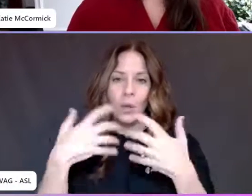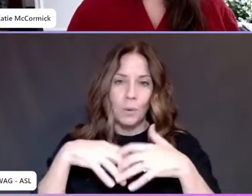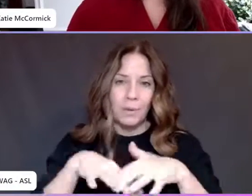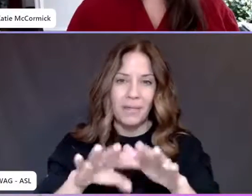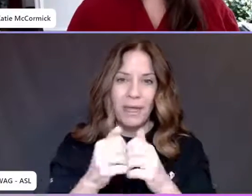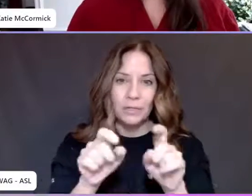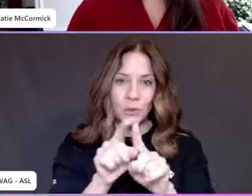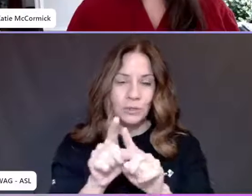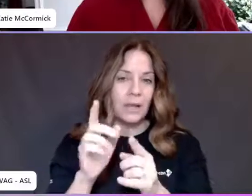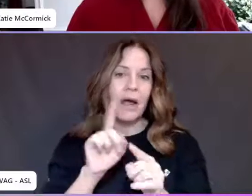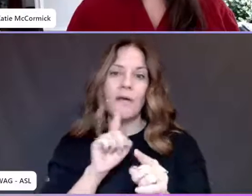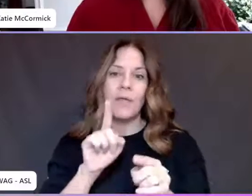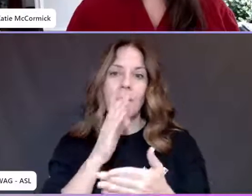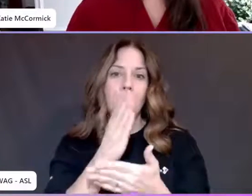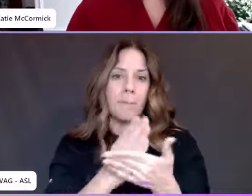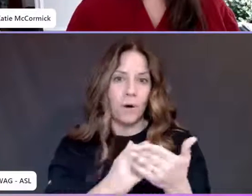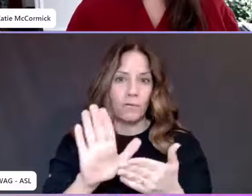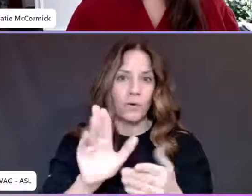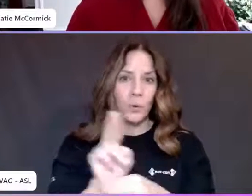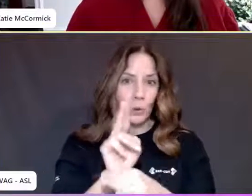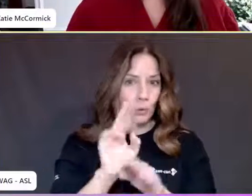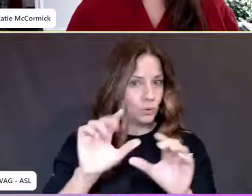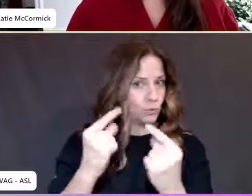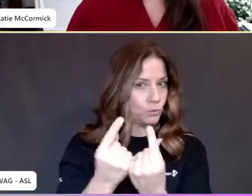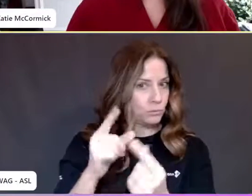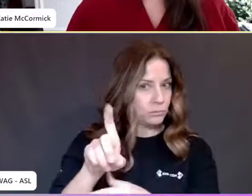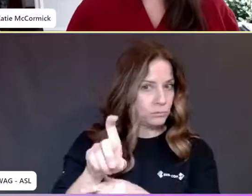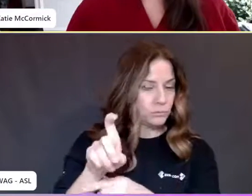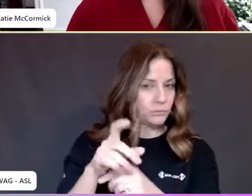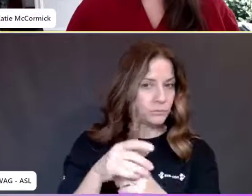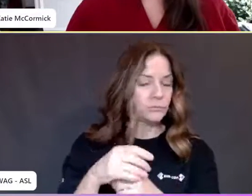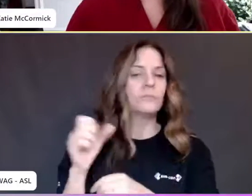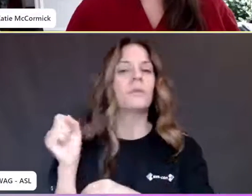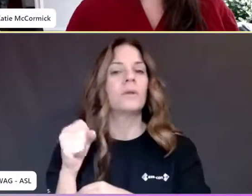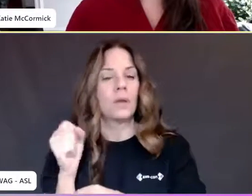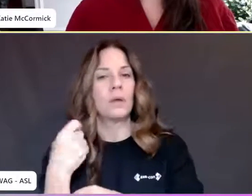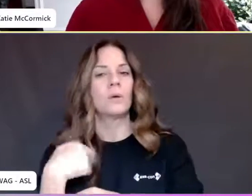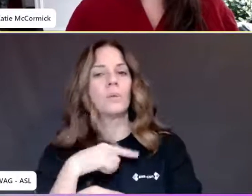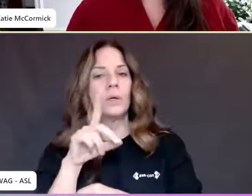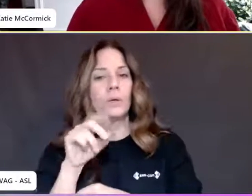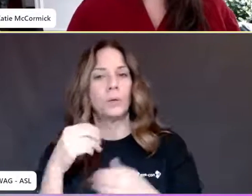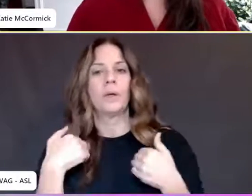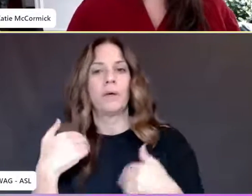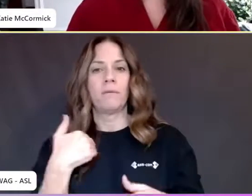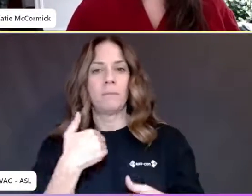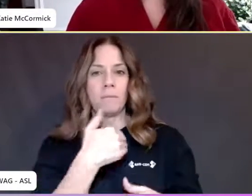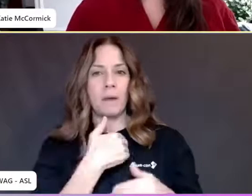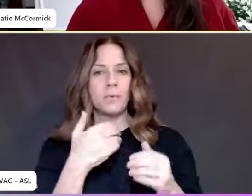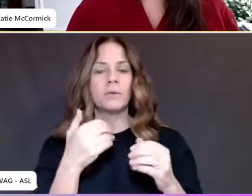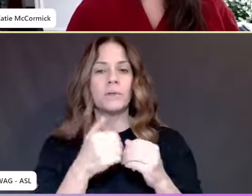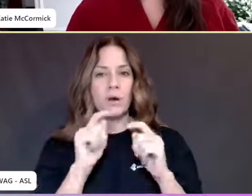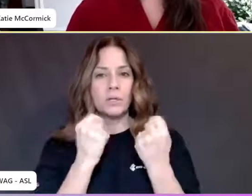you on feedback from users with disabilities as you're doing your testing and moving them into do you have them as